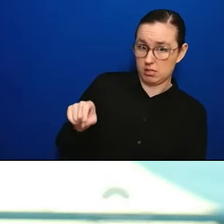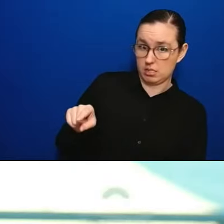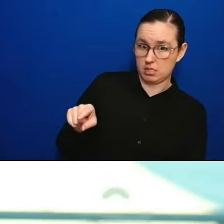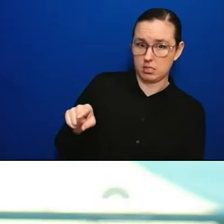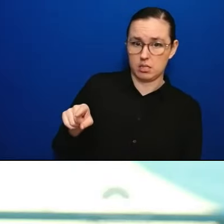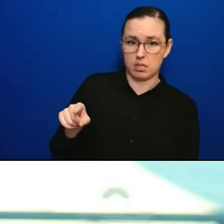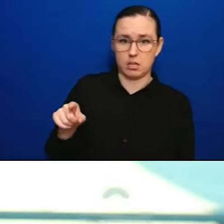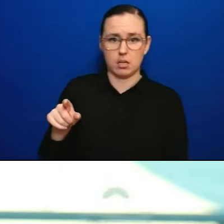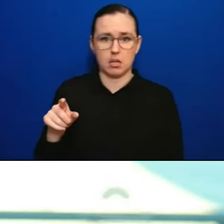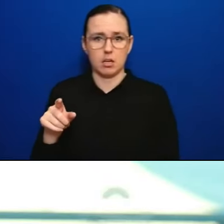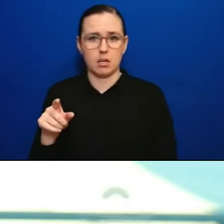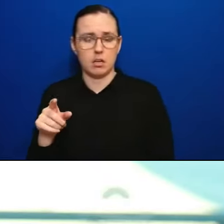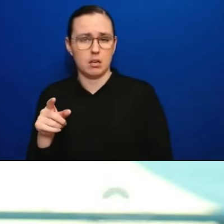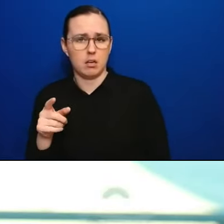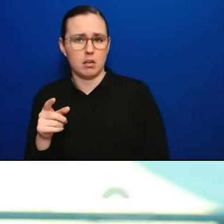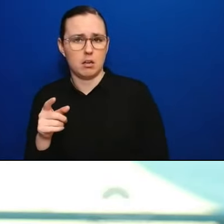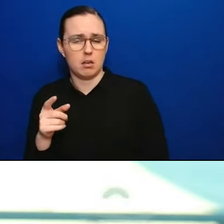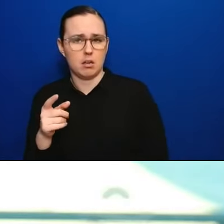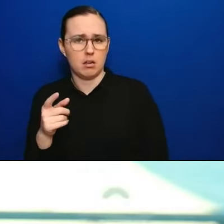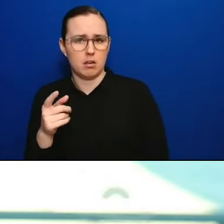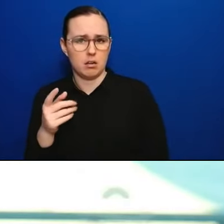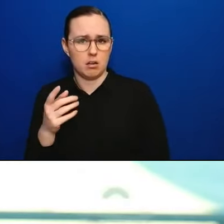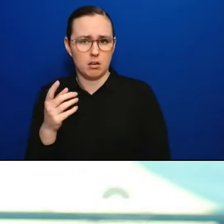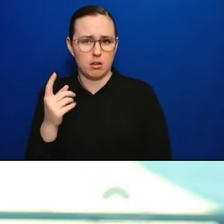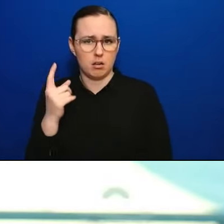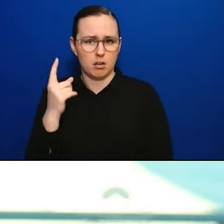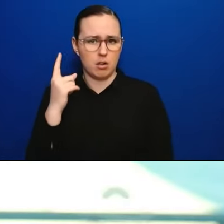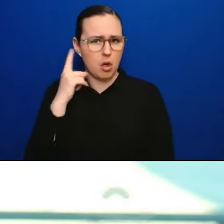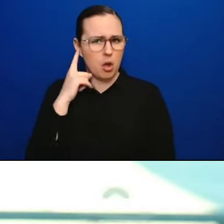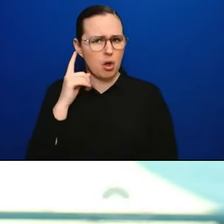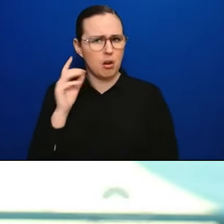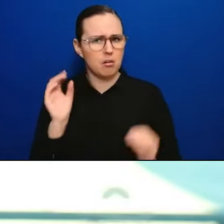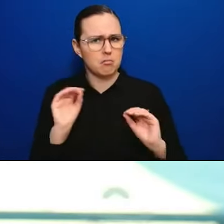with somebody who is low risk and COVID negative? Right.